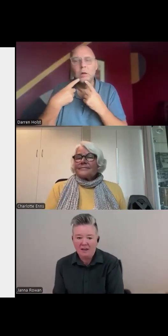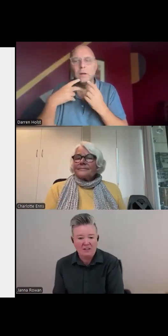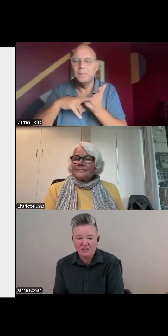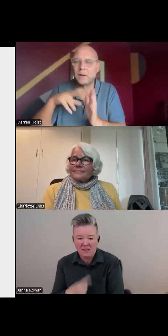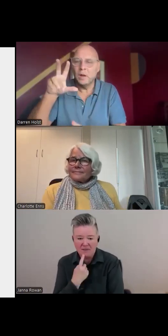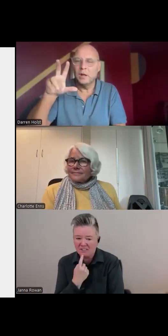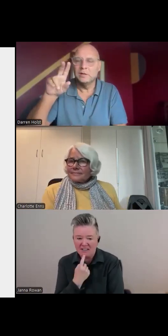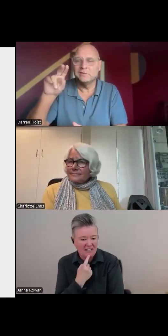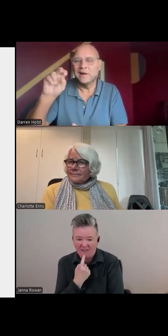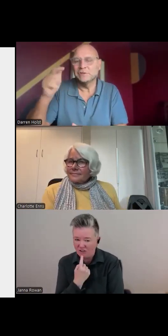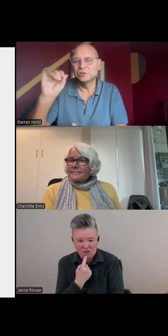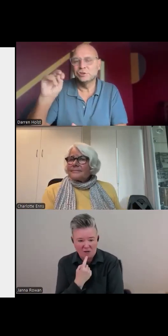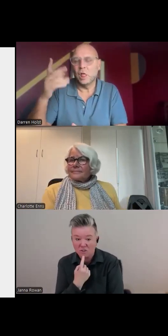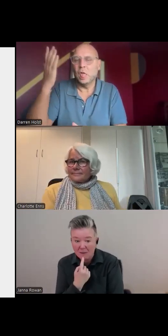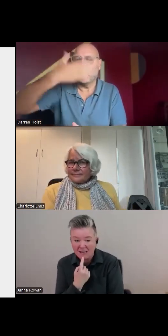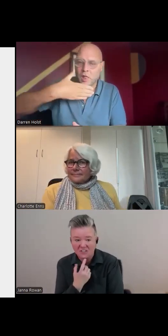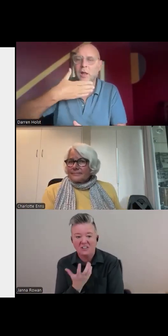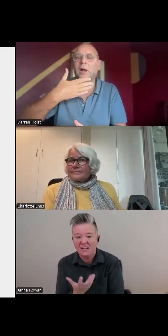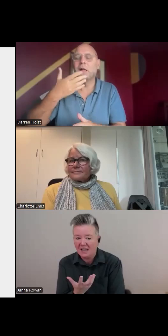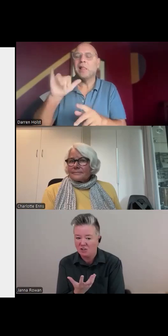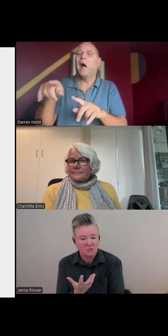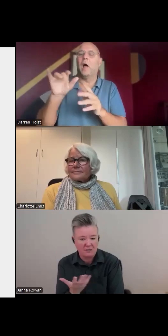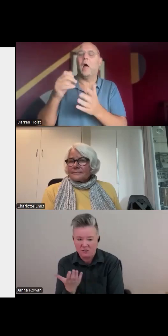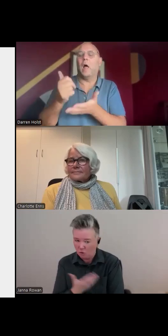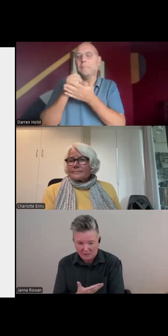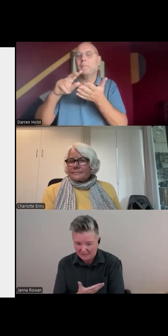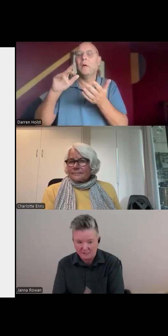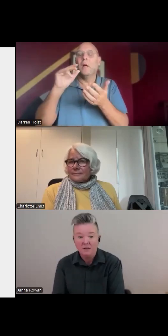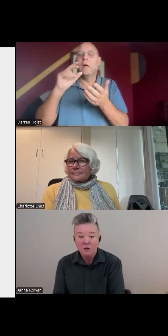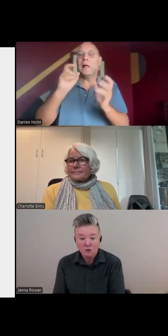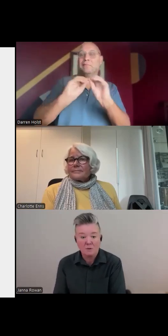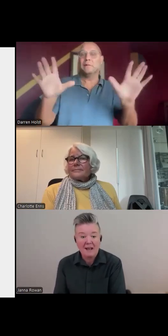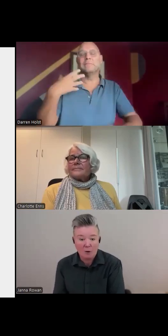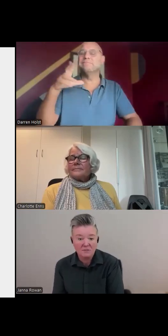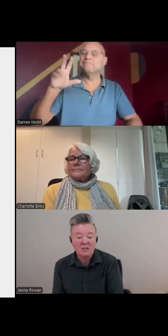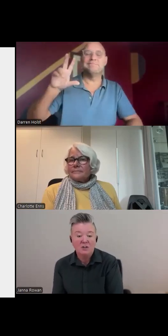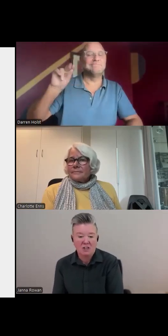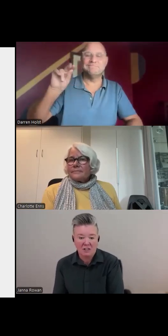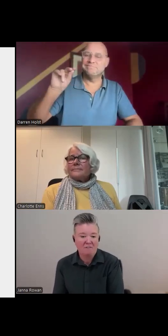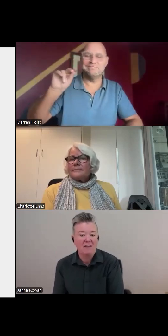and it means that they missed the negative head shake, which means it's a negation, which means no glasses.